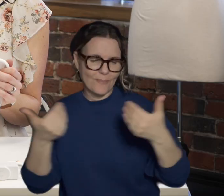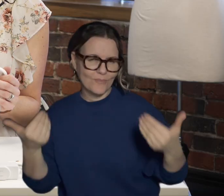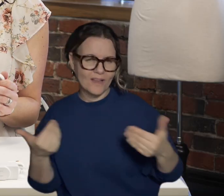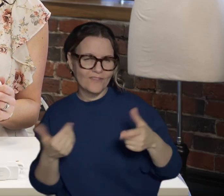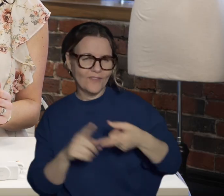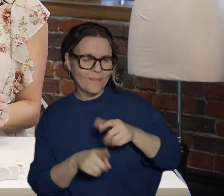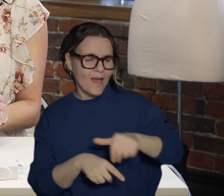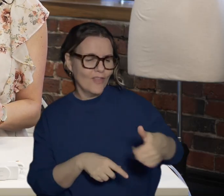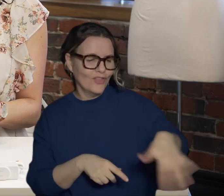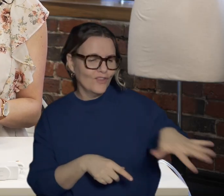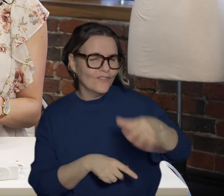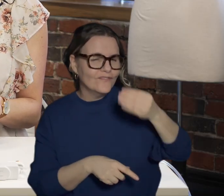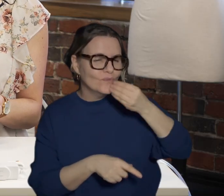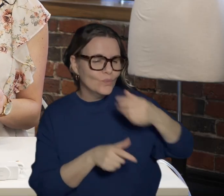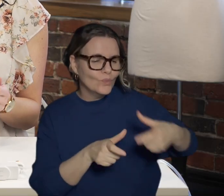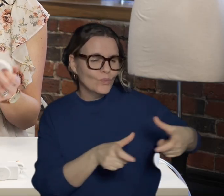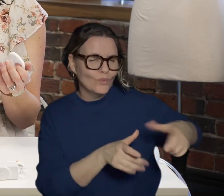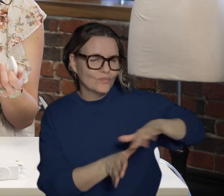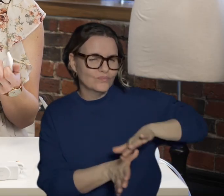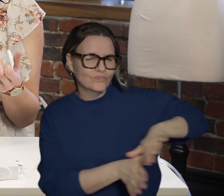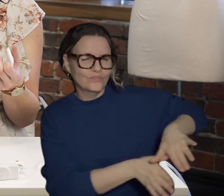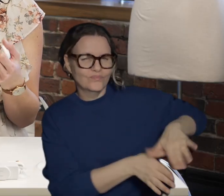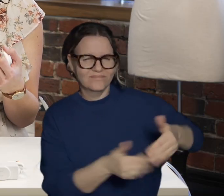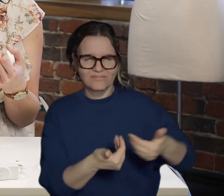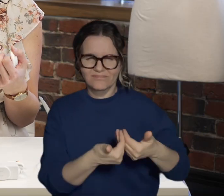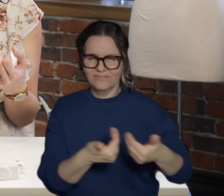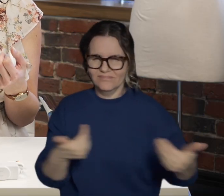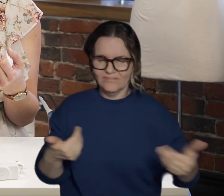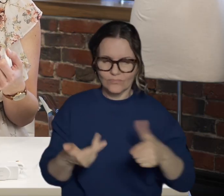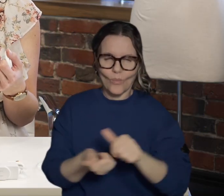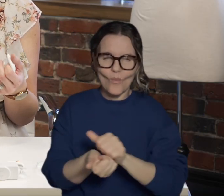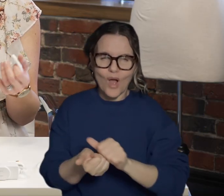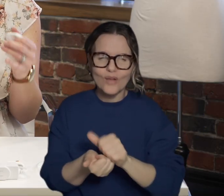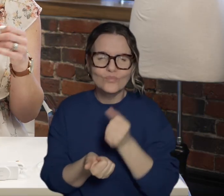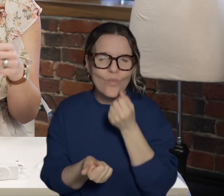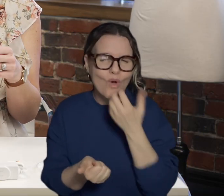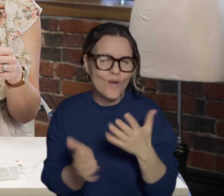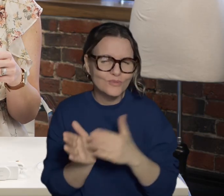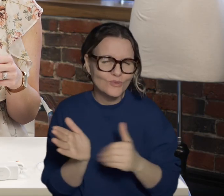in the sink so you need a clean separate bowl from the rest of your food dishes all of these